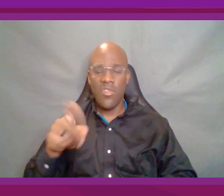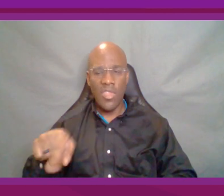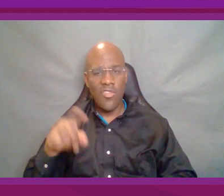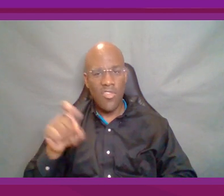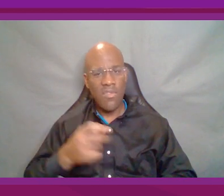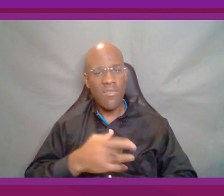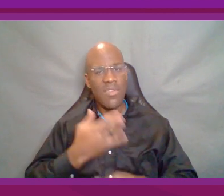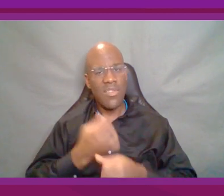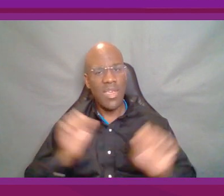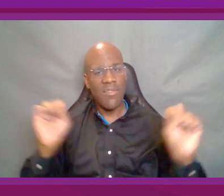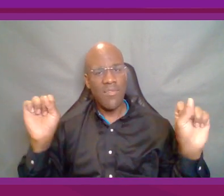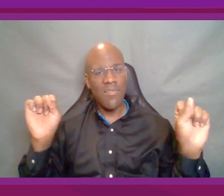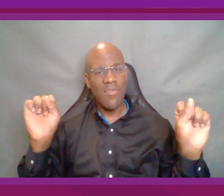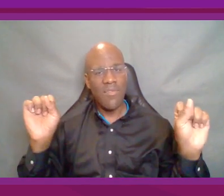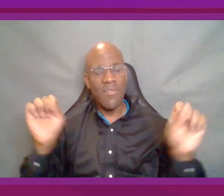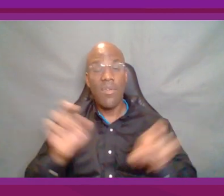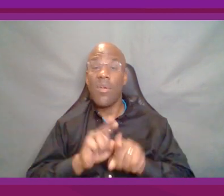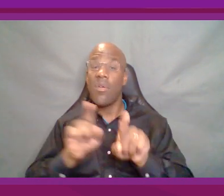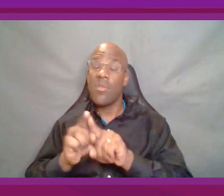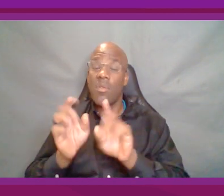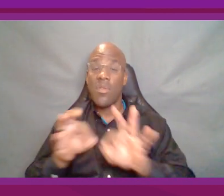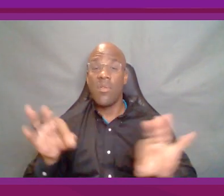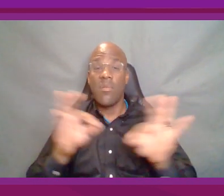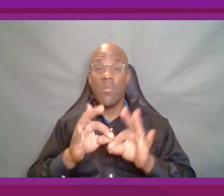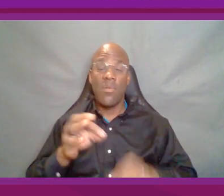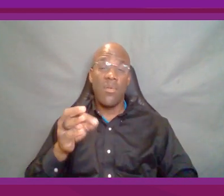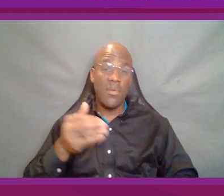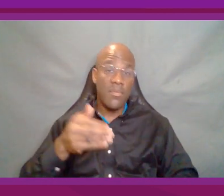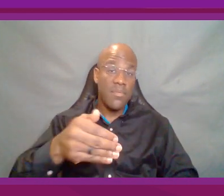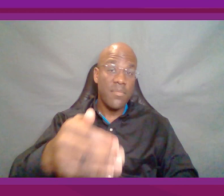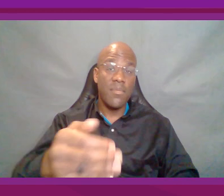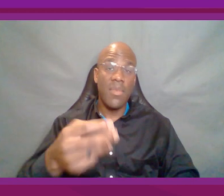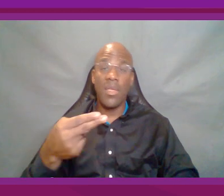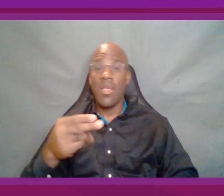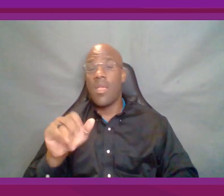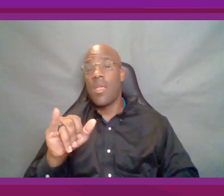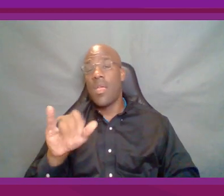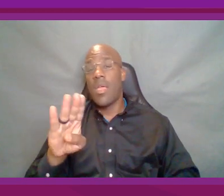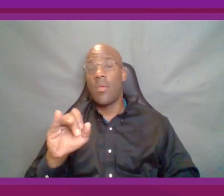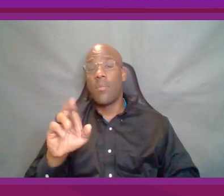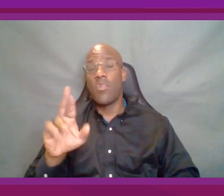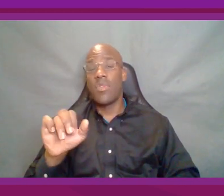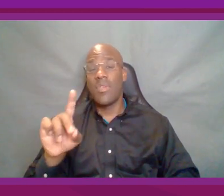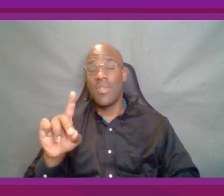It's also really important that as we move forward, hybrid virtual options continue to